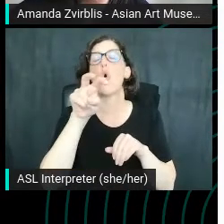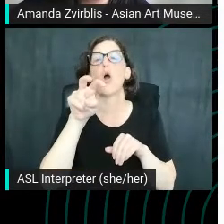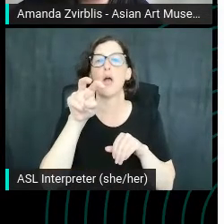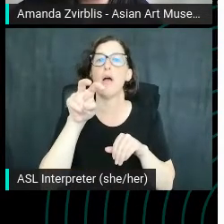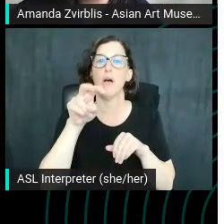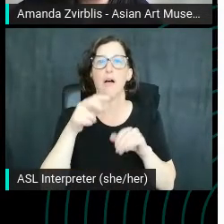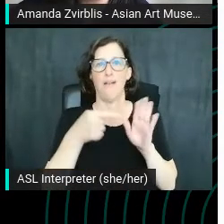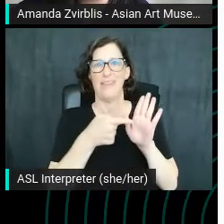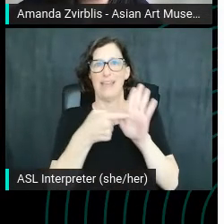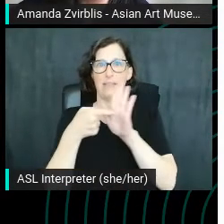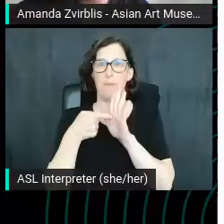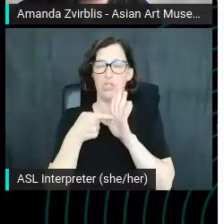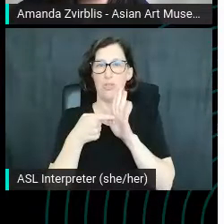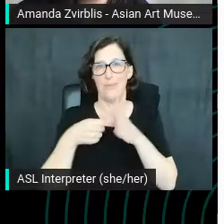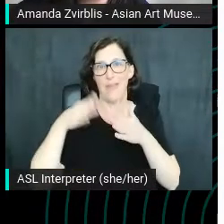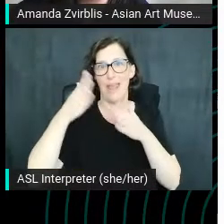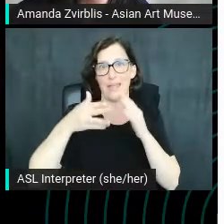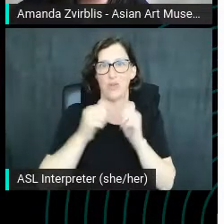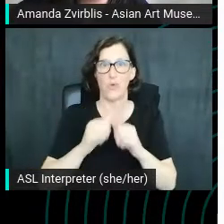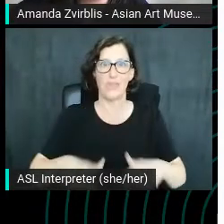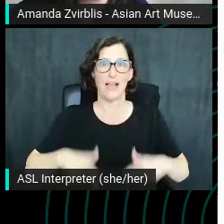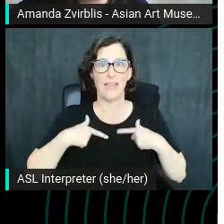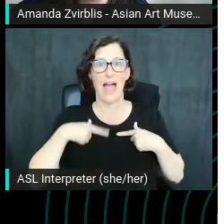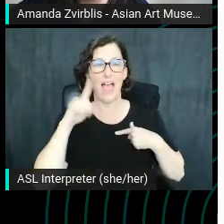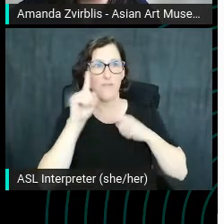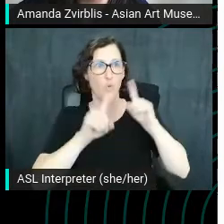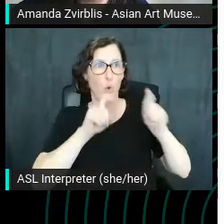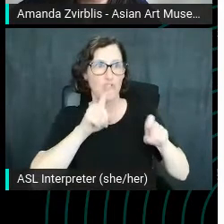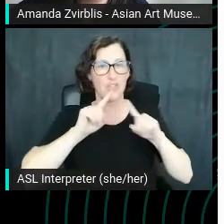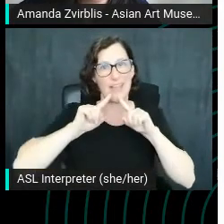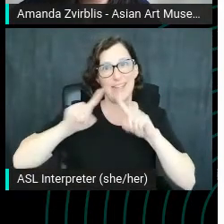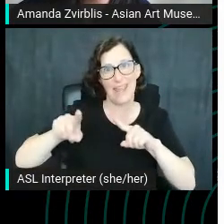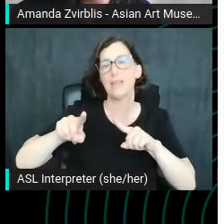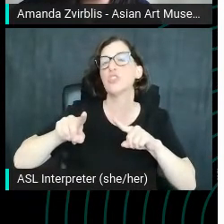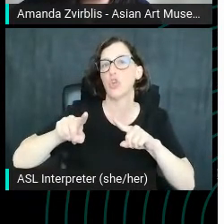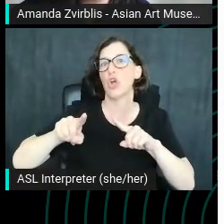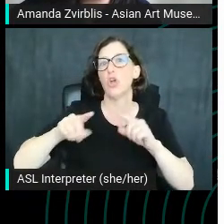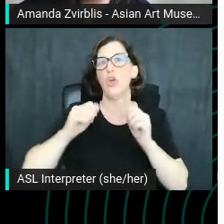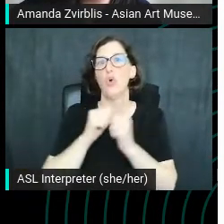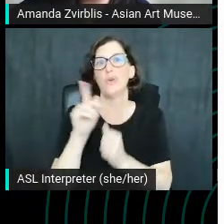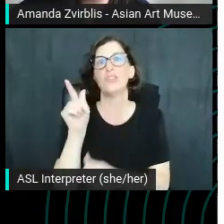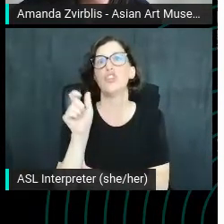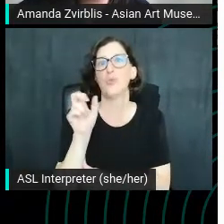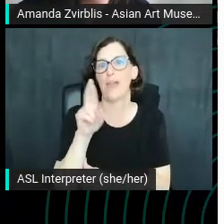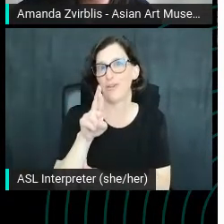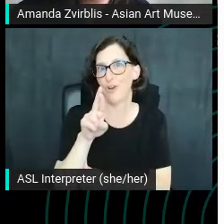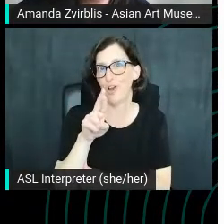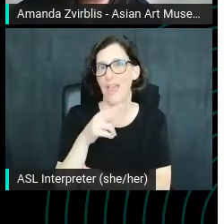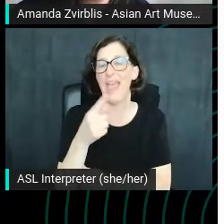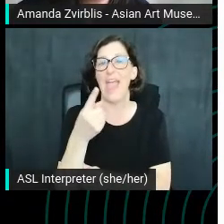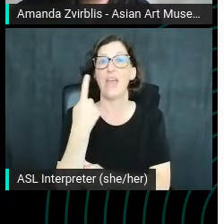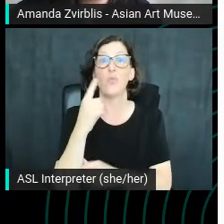that concluded with a live Q&A session with the curator and one of the teamLab artists.